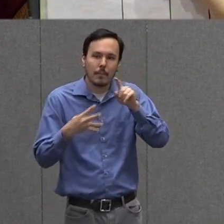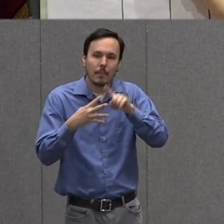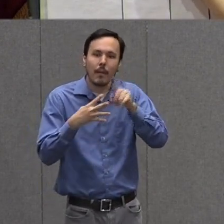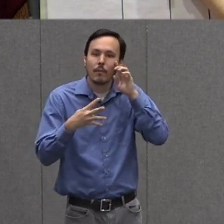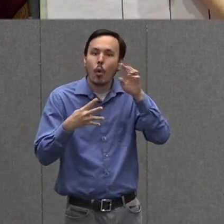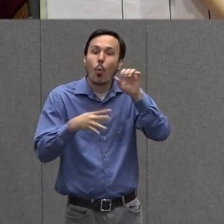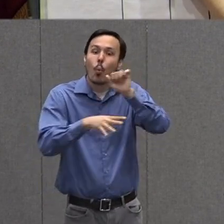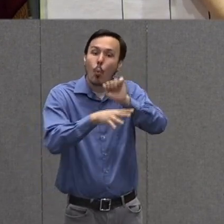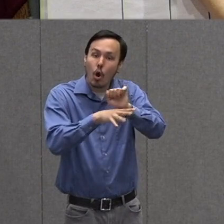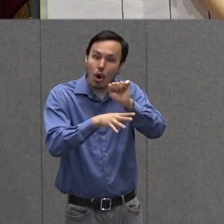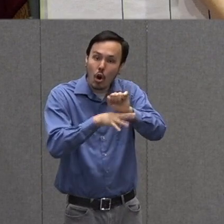Help.